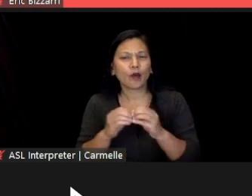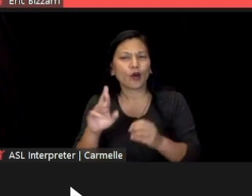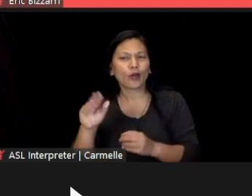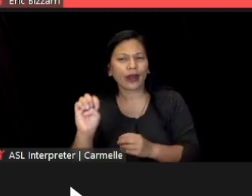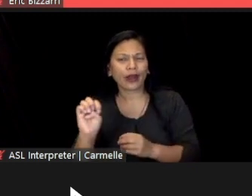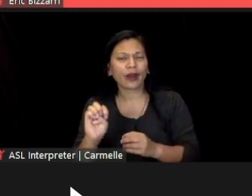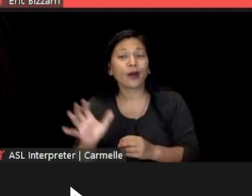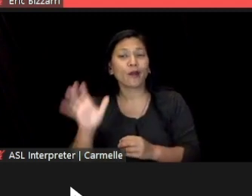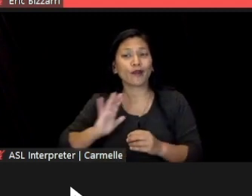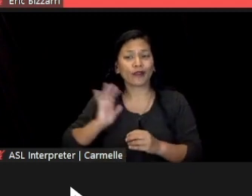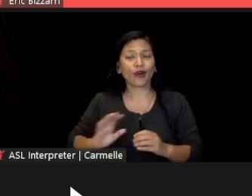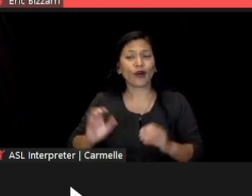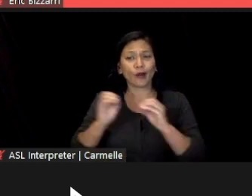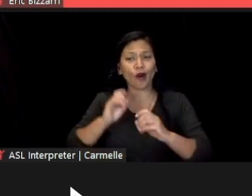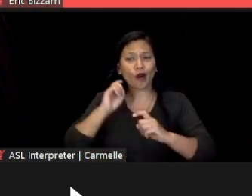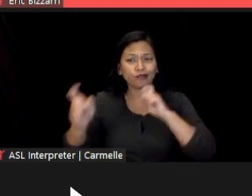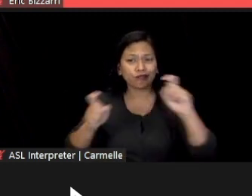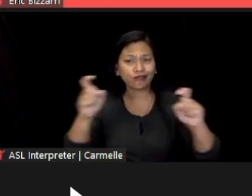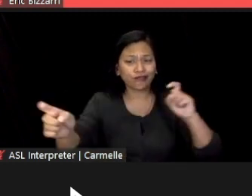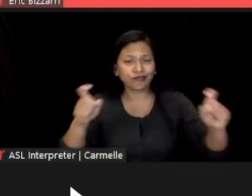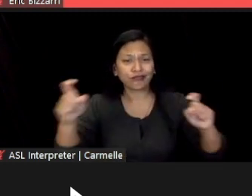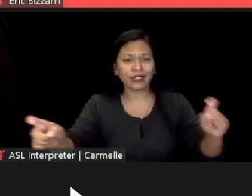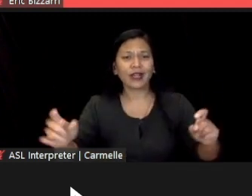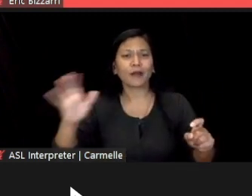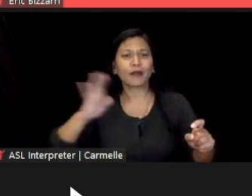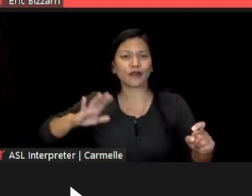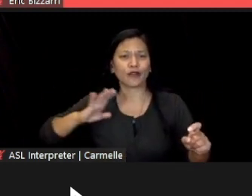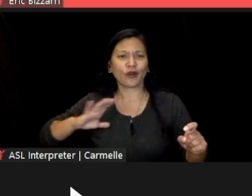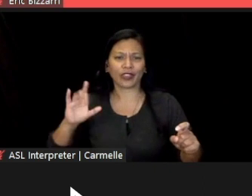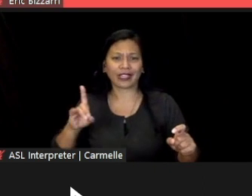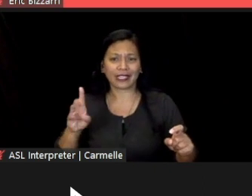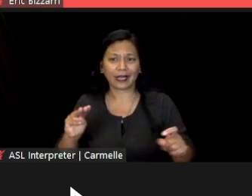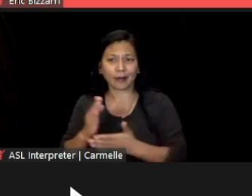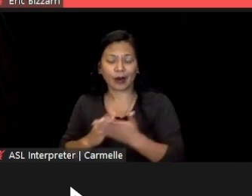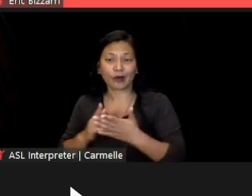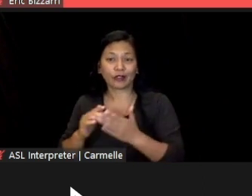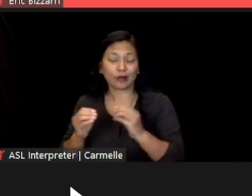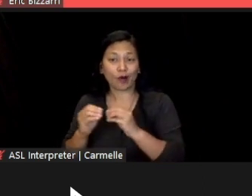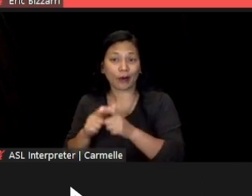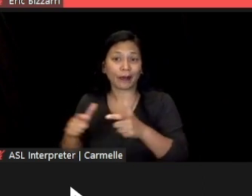We used to give this a lot more when the DM component was a bigger element in the CMF's programming.